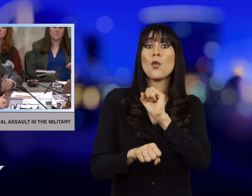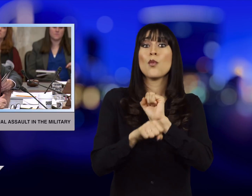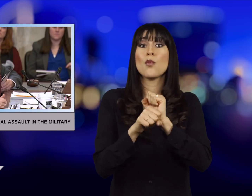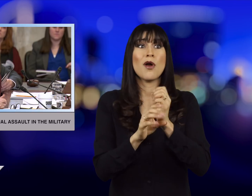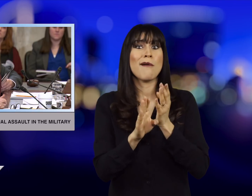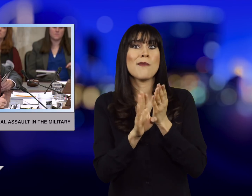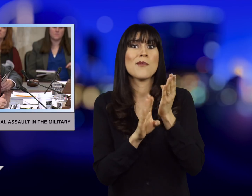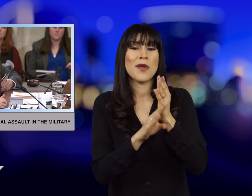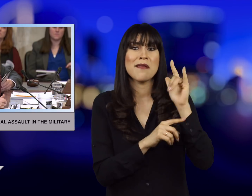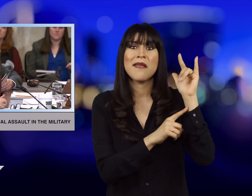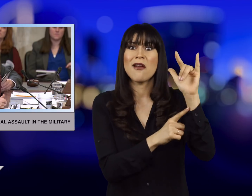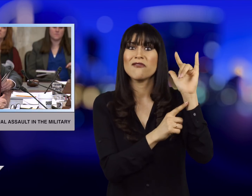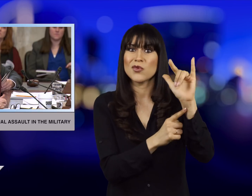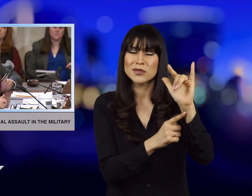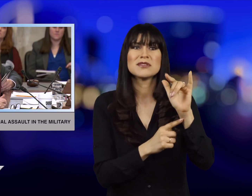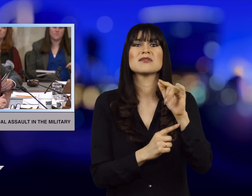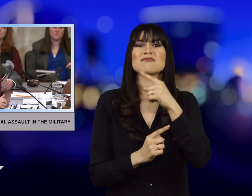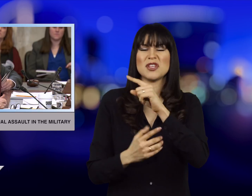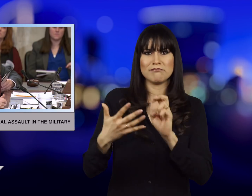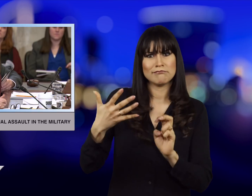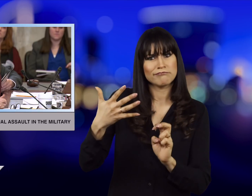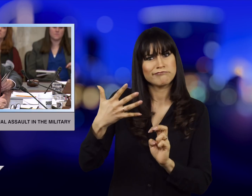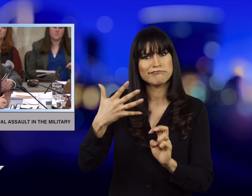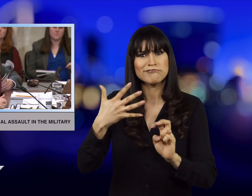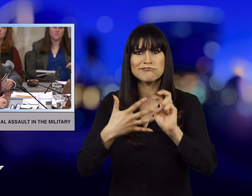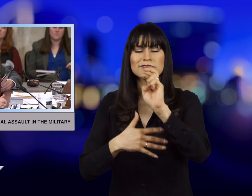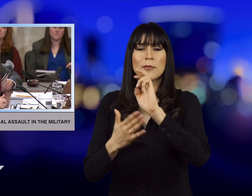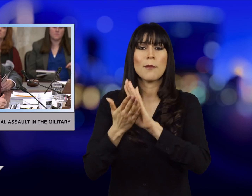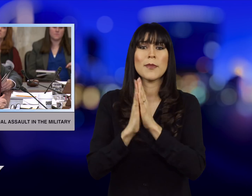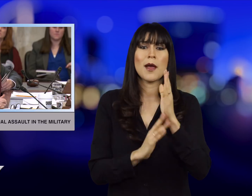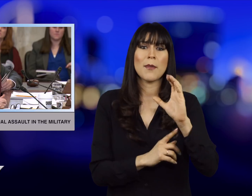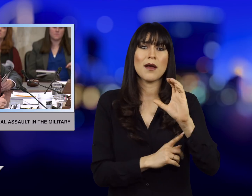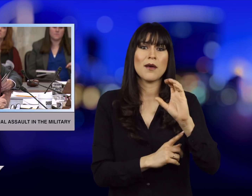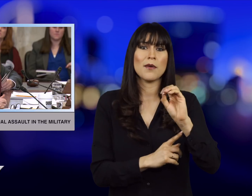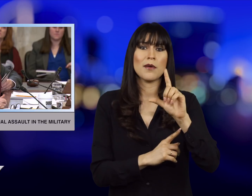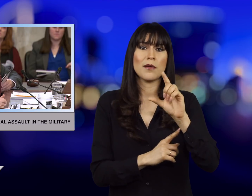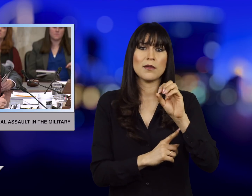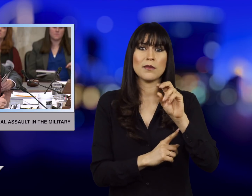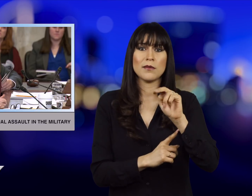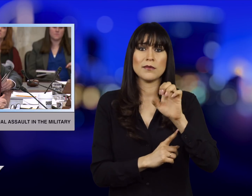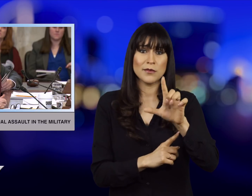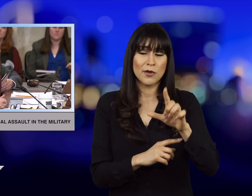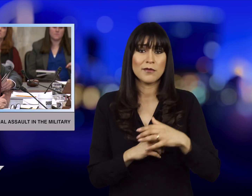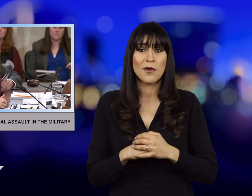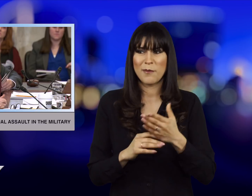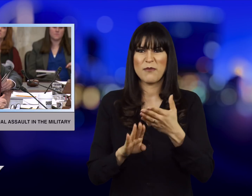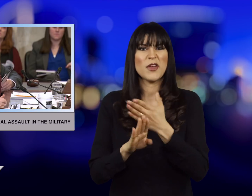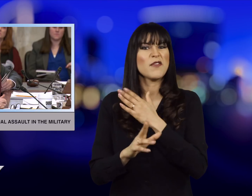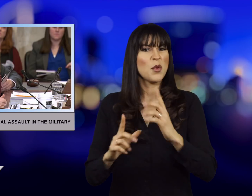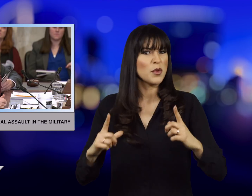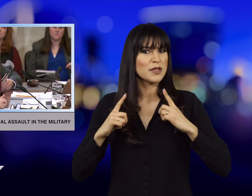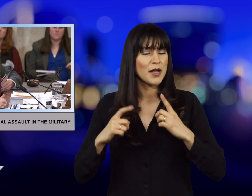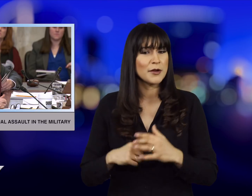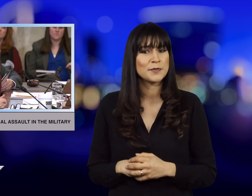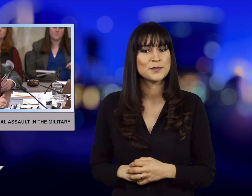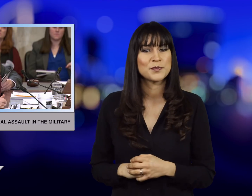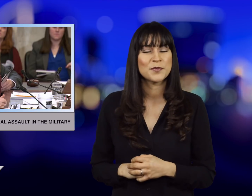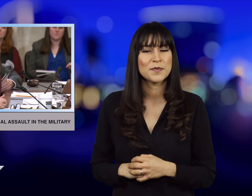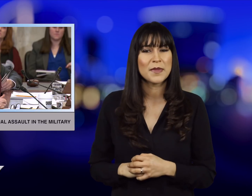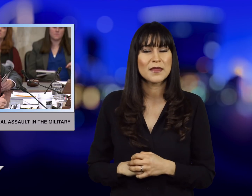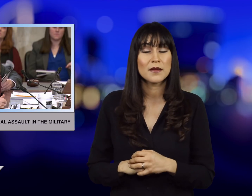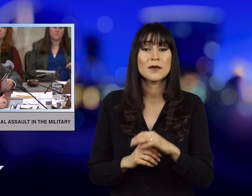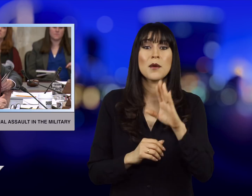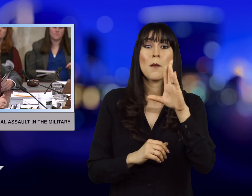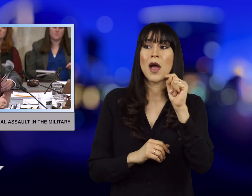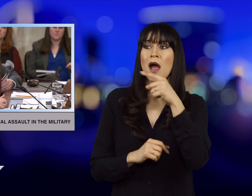During her career with the Air Force, she rose to the rank of colonel before retiring.